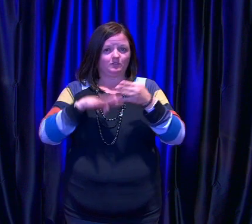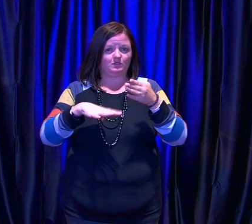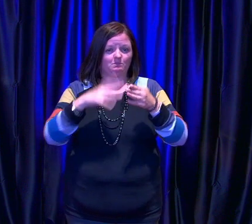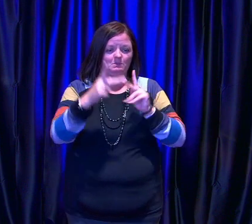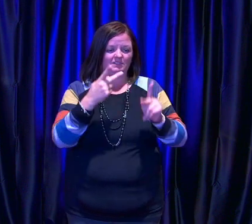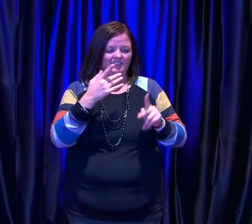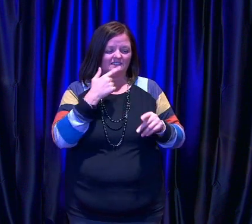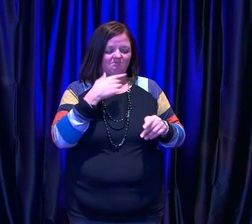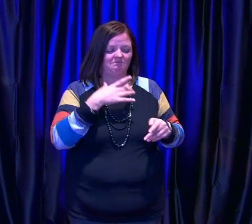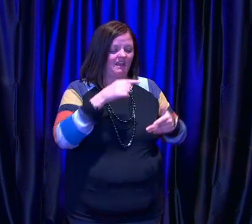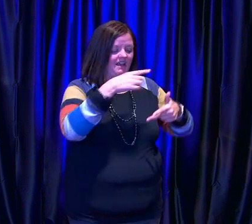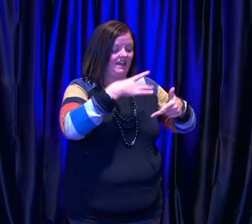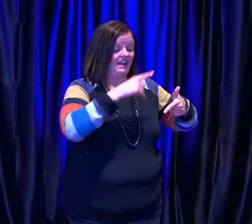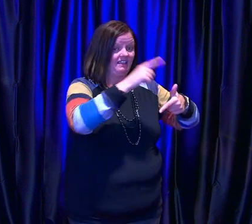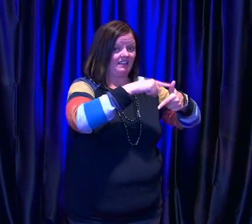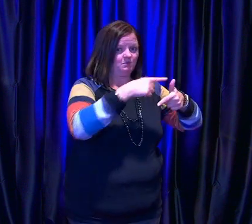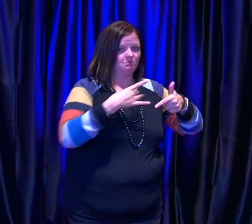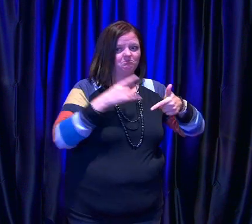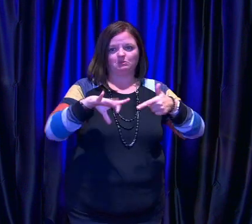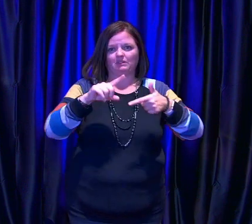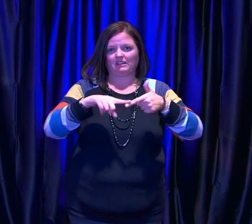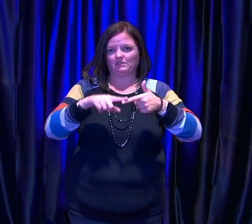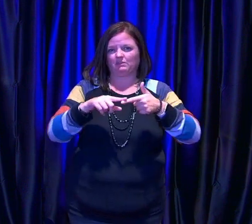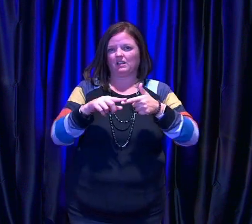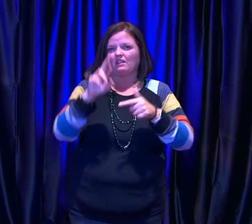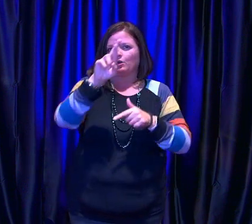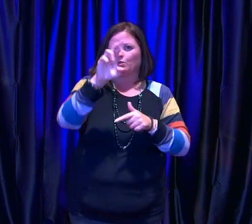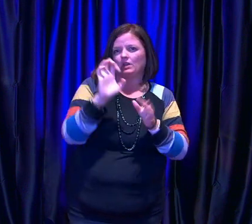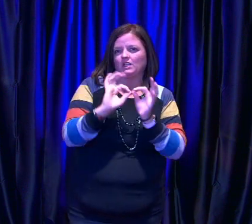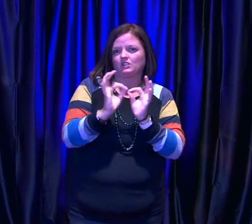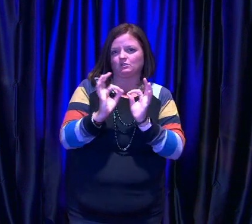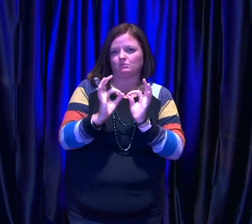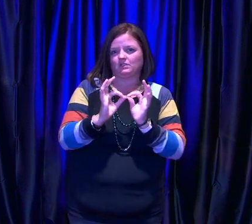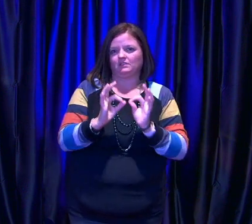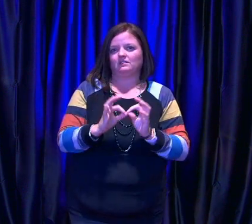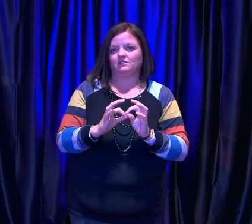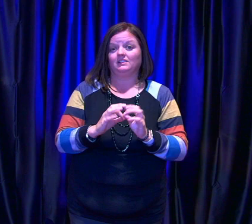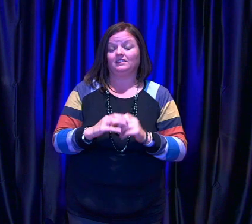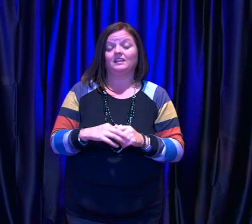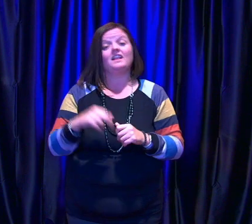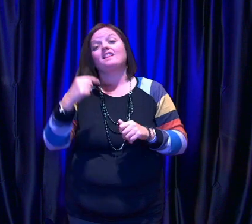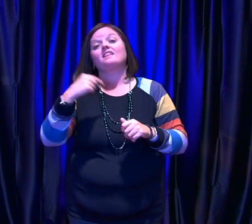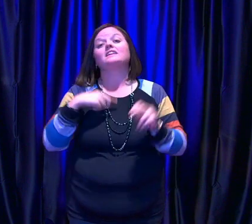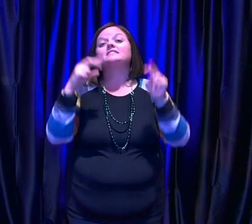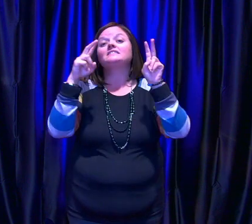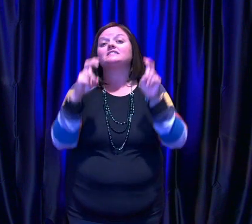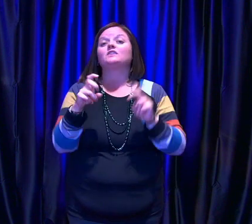reinterpreting this one there and wow this whole series has to be